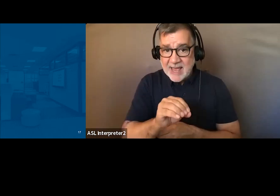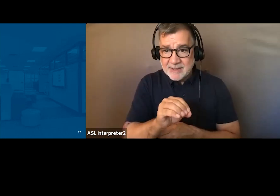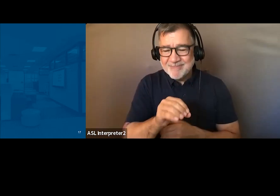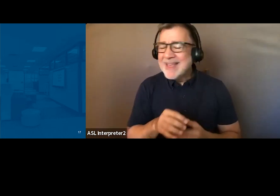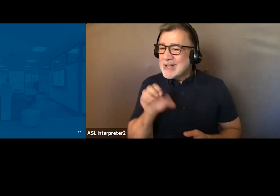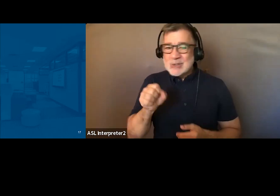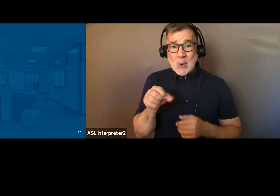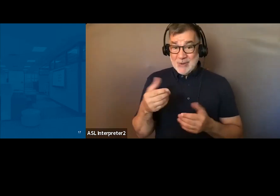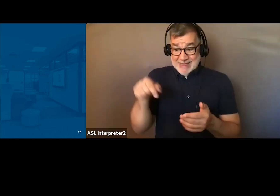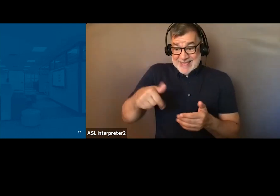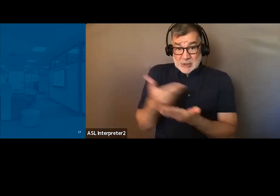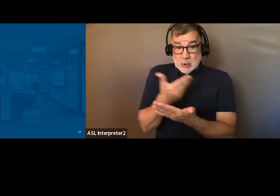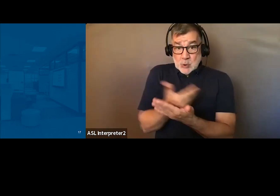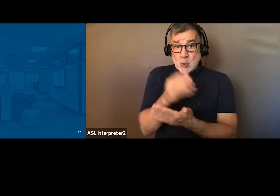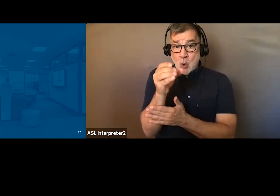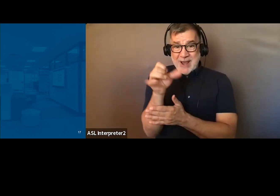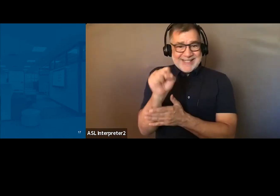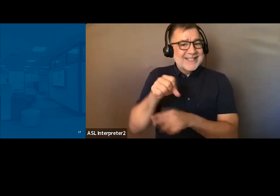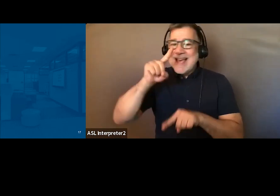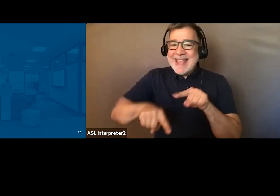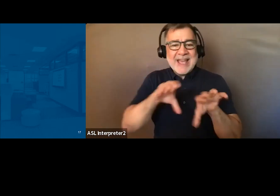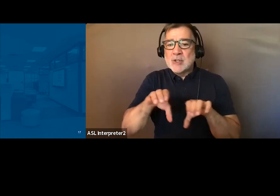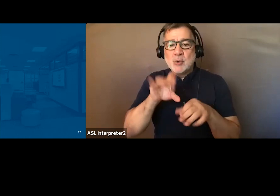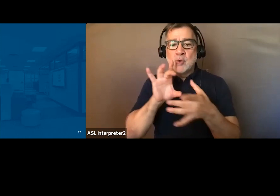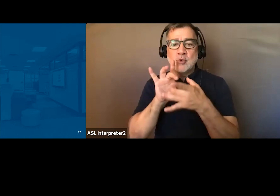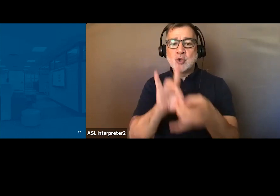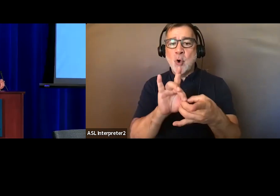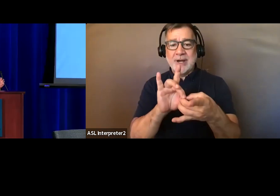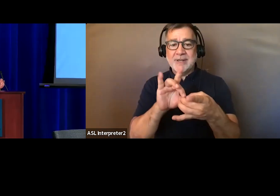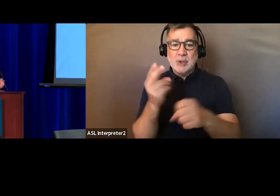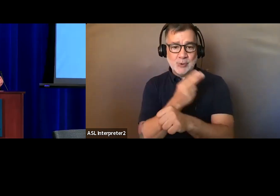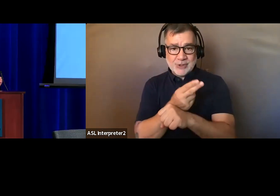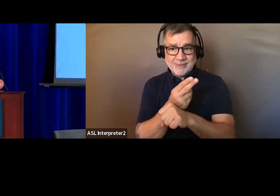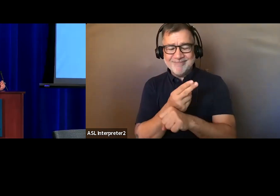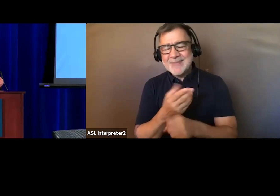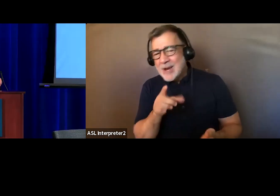So that space is being moved into building comm and it's still basically the same amount of rent